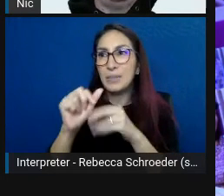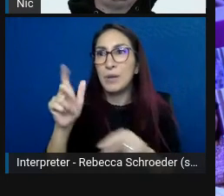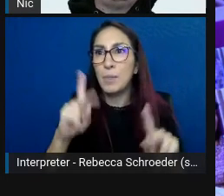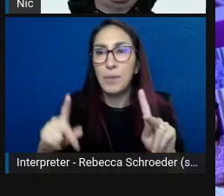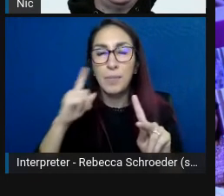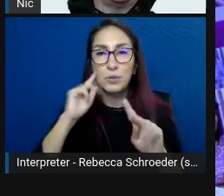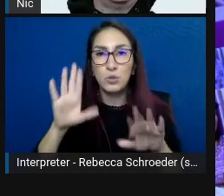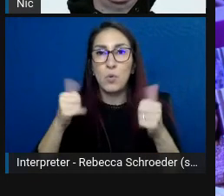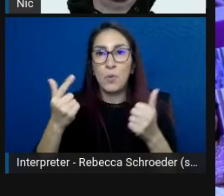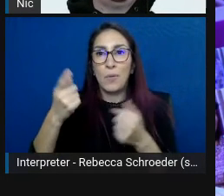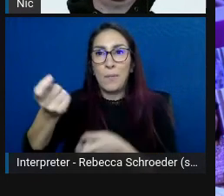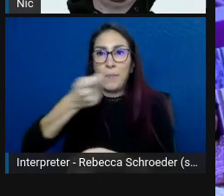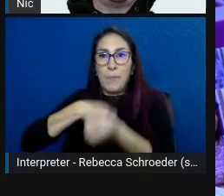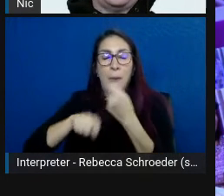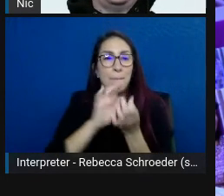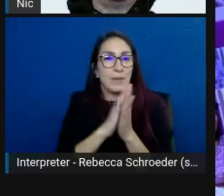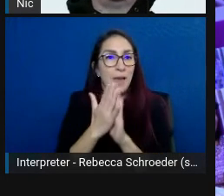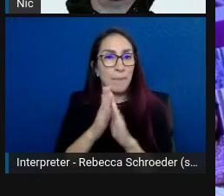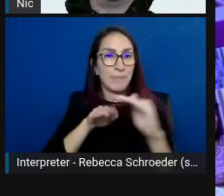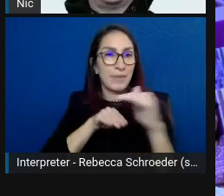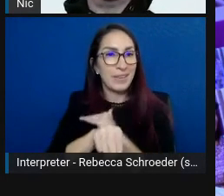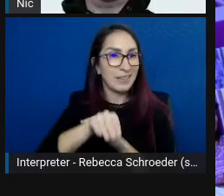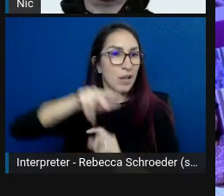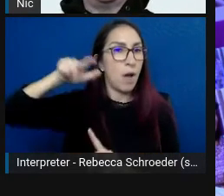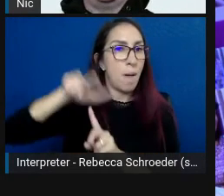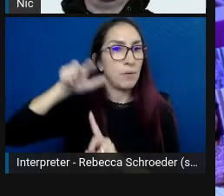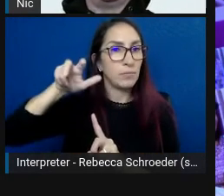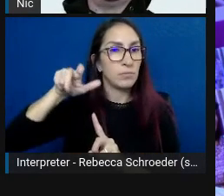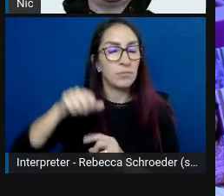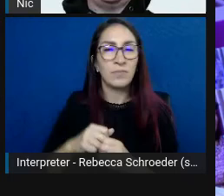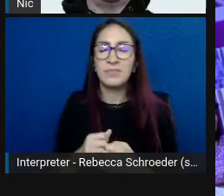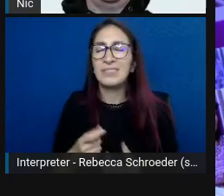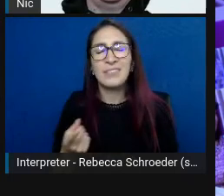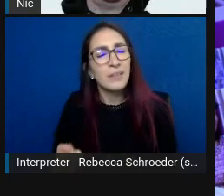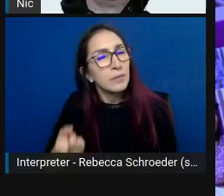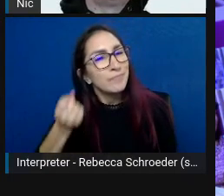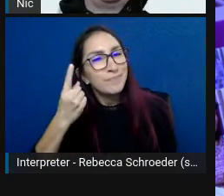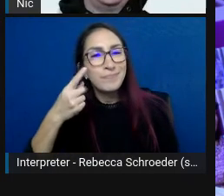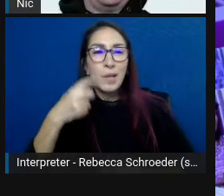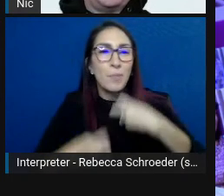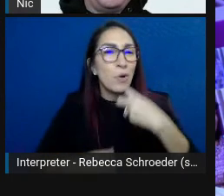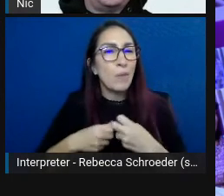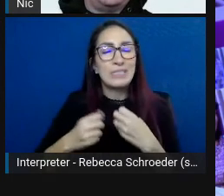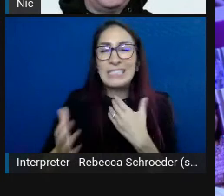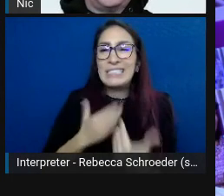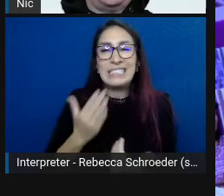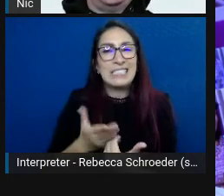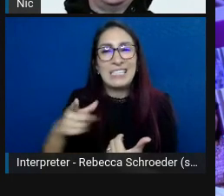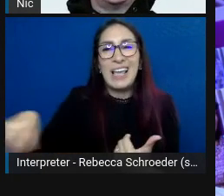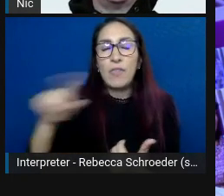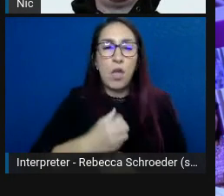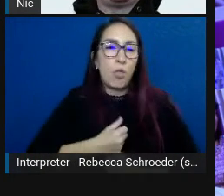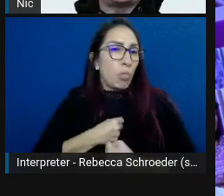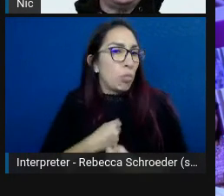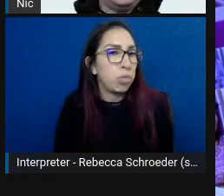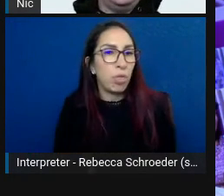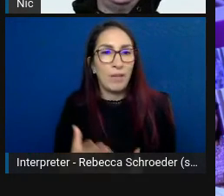but we can get tired, we're now frustrated, burned out. Think about my Joomla experience.